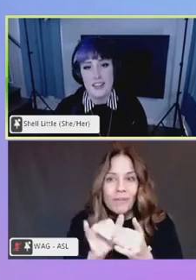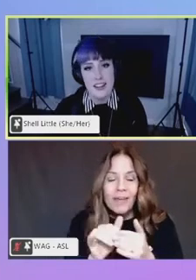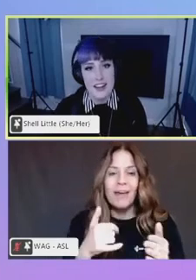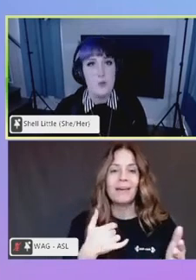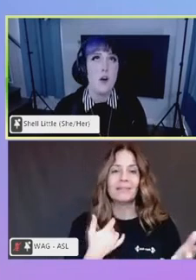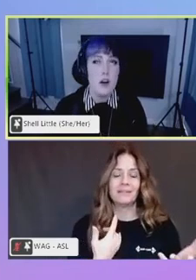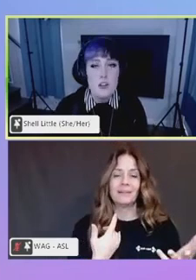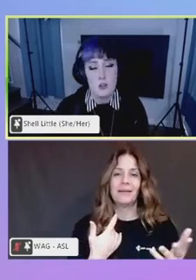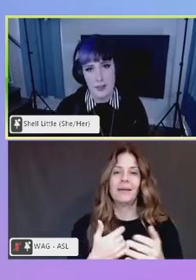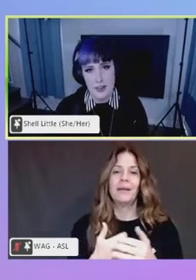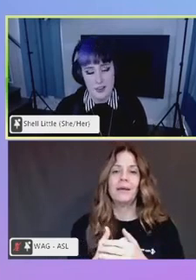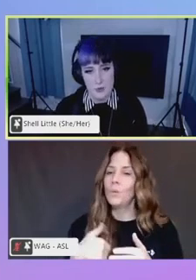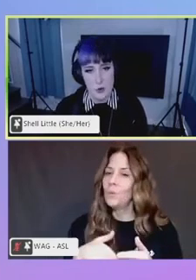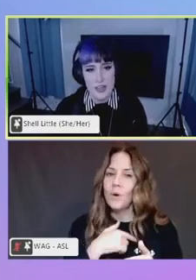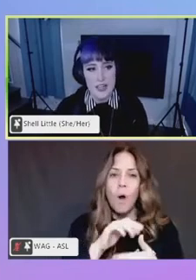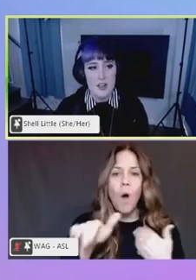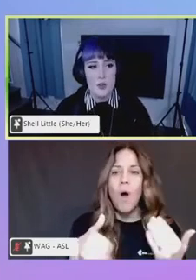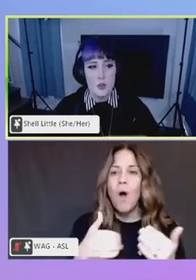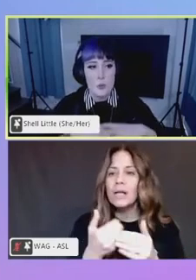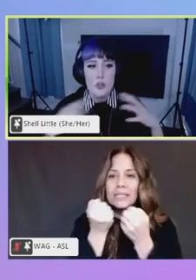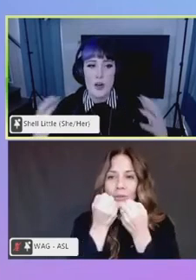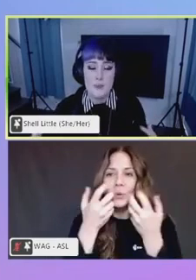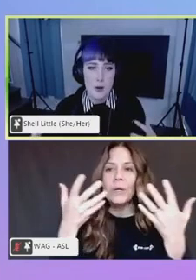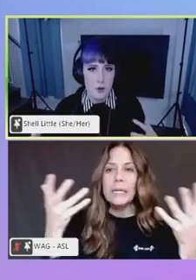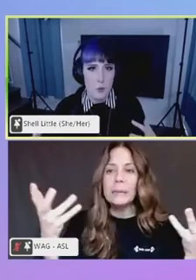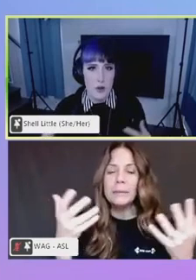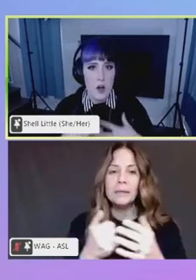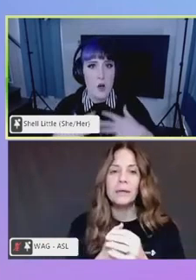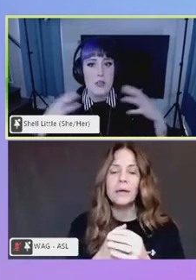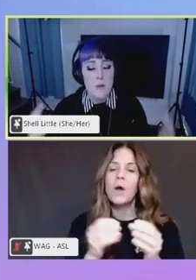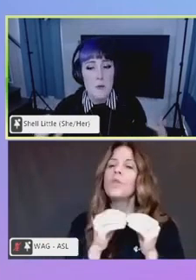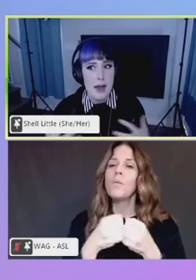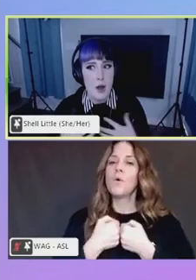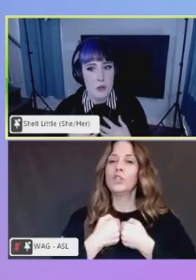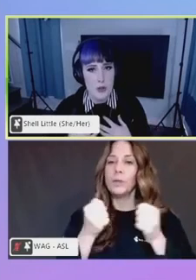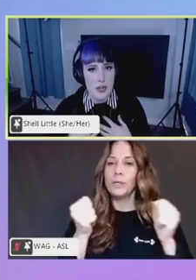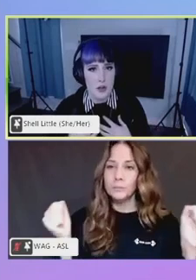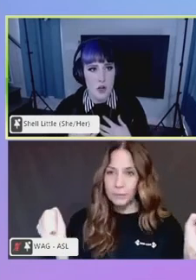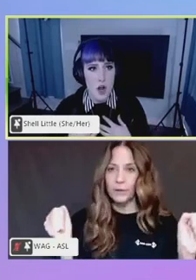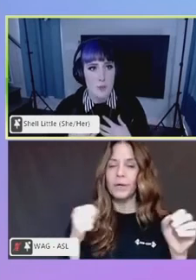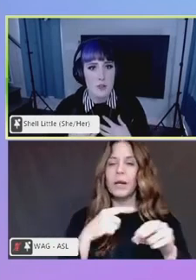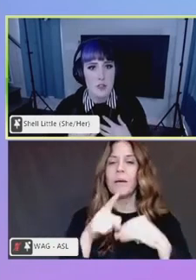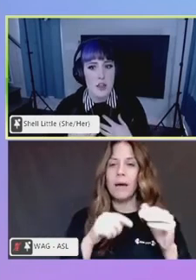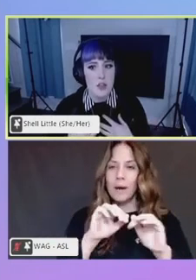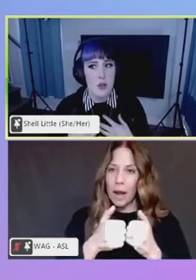very transparent or I was on Twitter and transport and water people we need to hear that. We're like, I'm